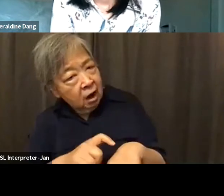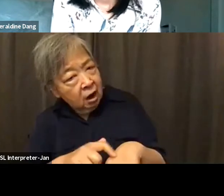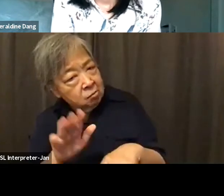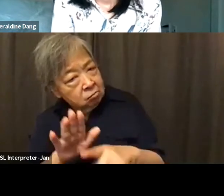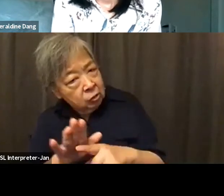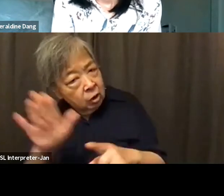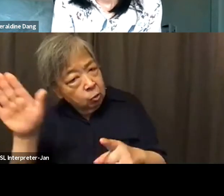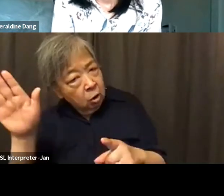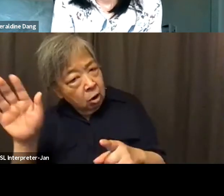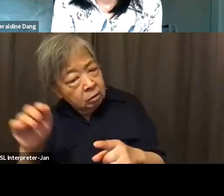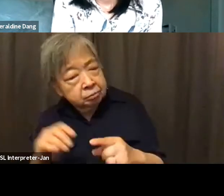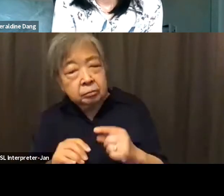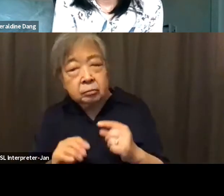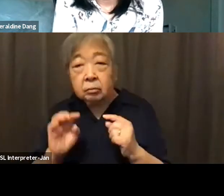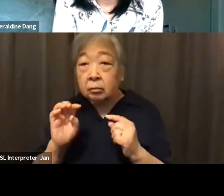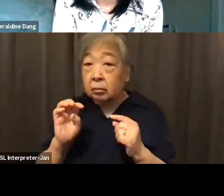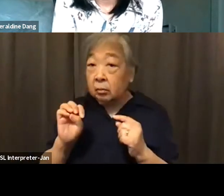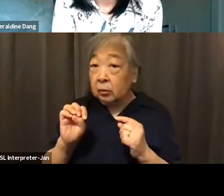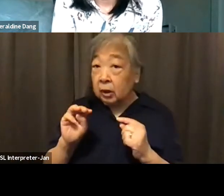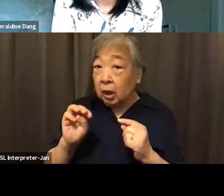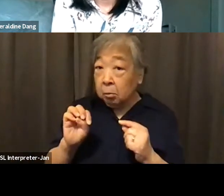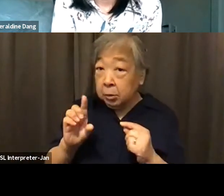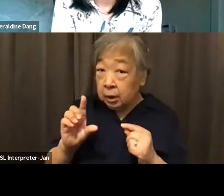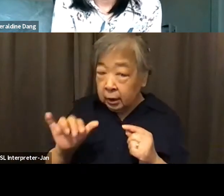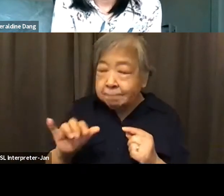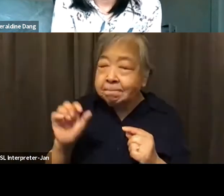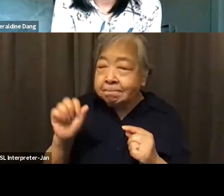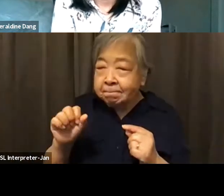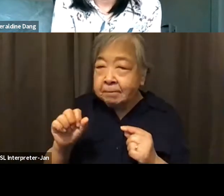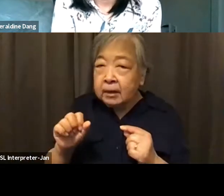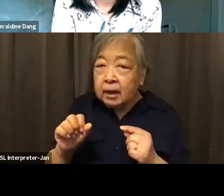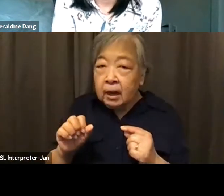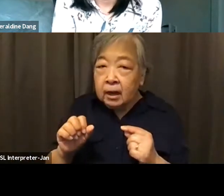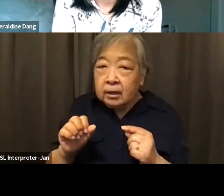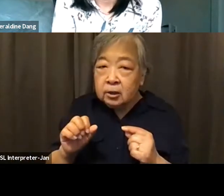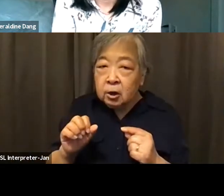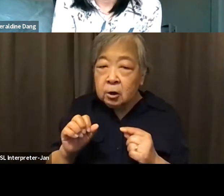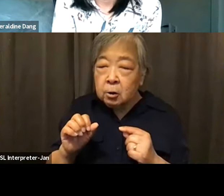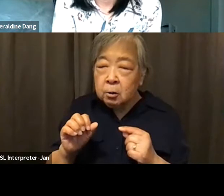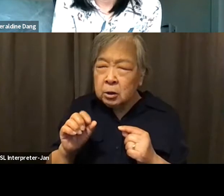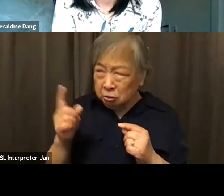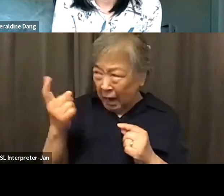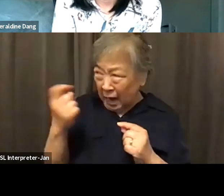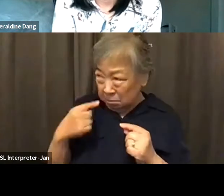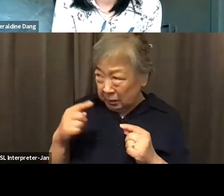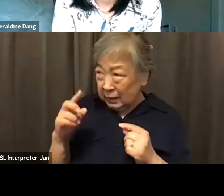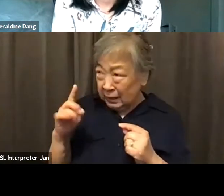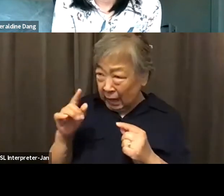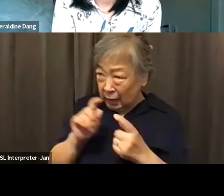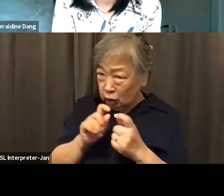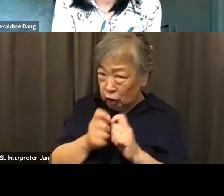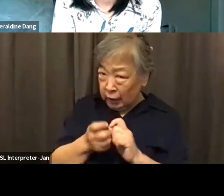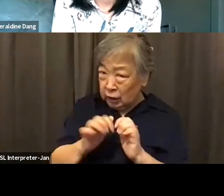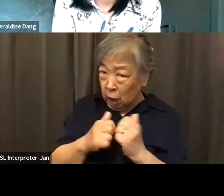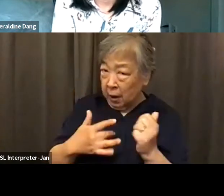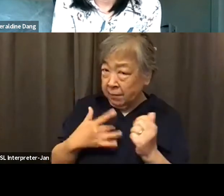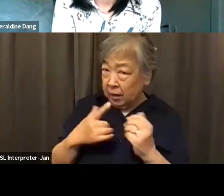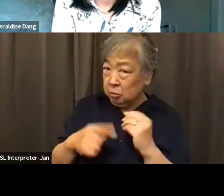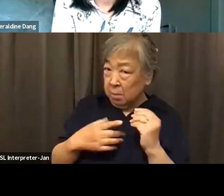Yeah, this was about, if I changed my perception about any part of my identity, right? JOHILENY MERÁN: Yes. Okay.